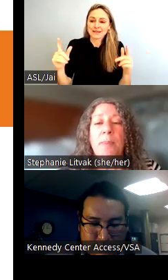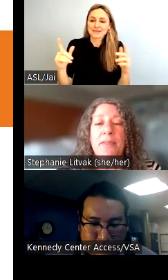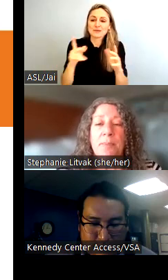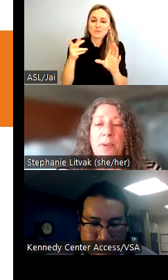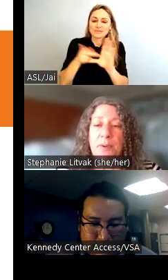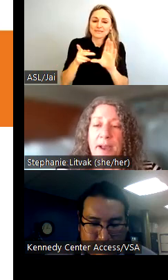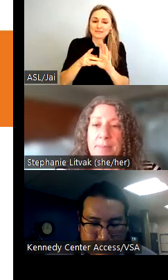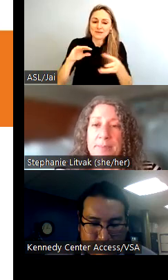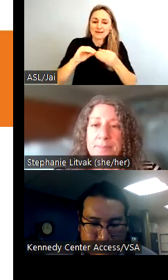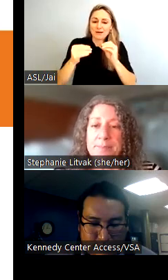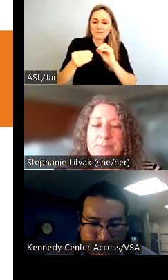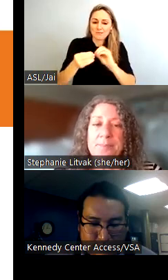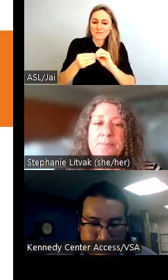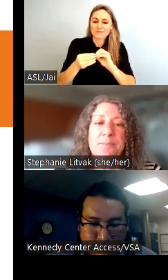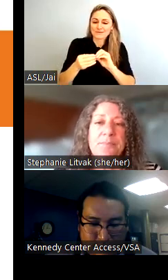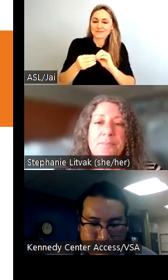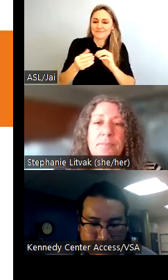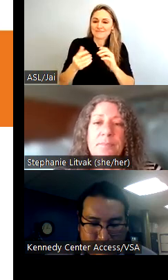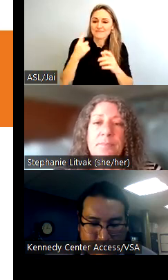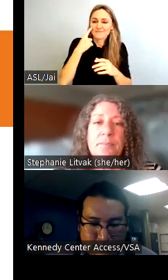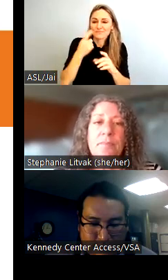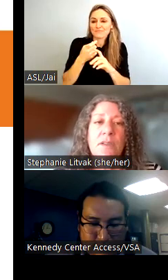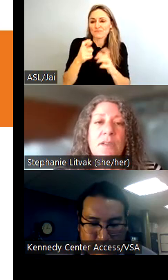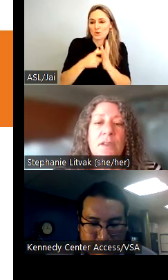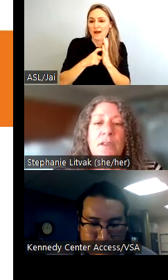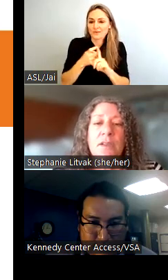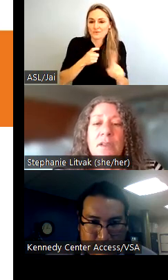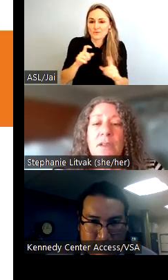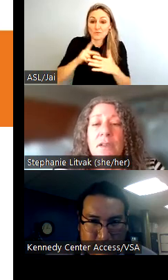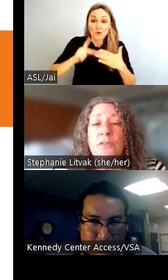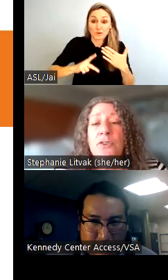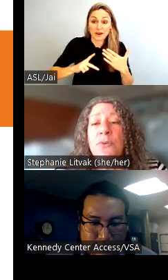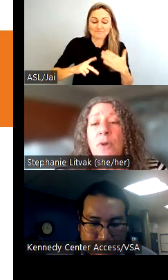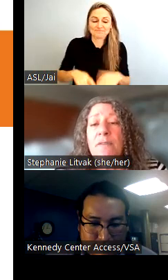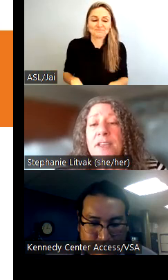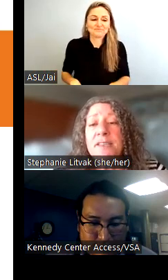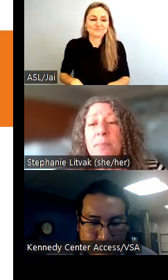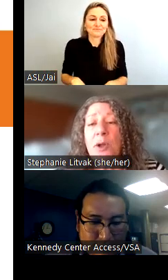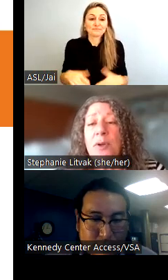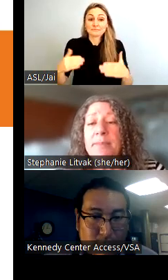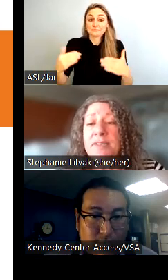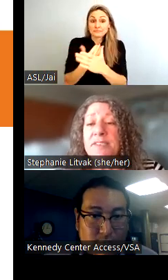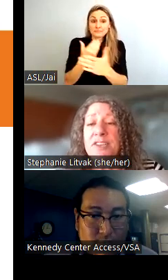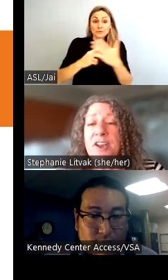by the program. New VSA Programs this year.